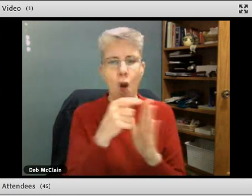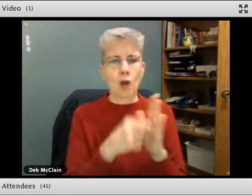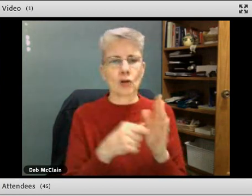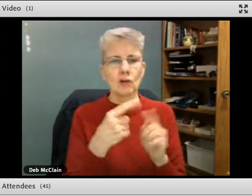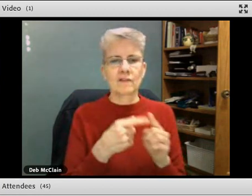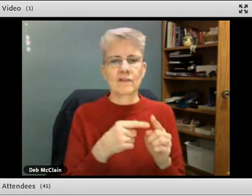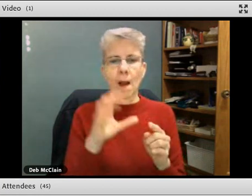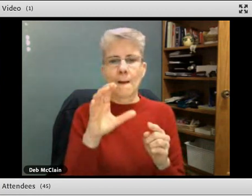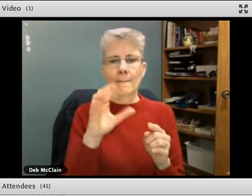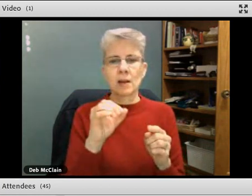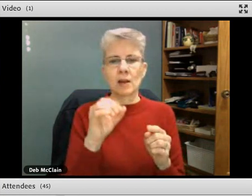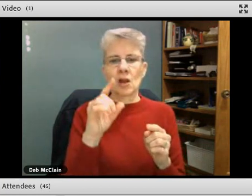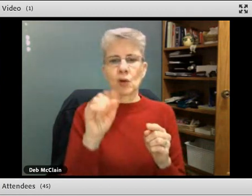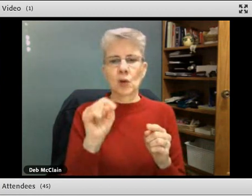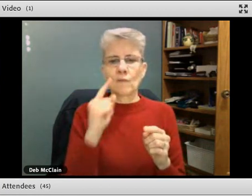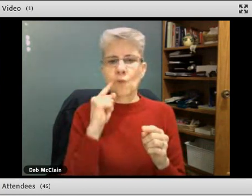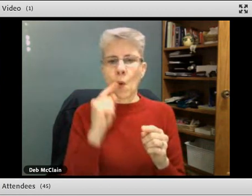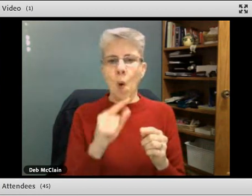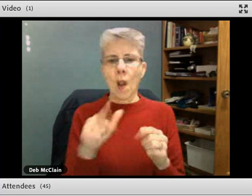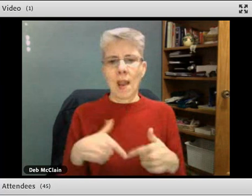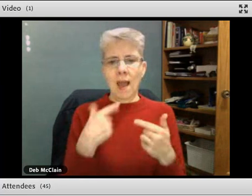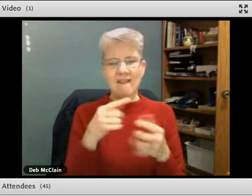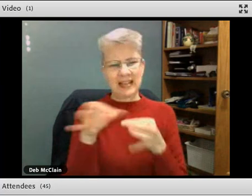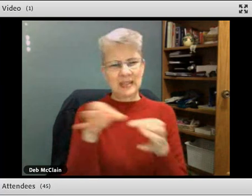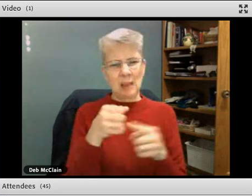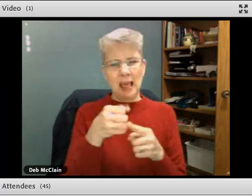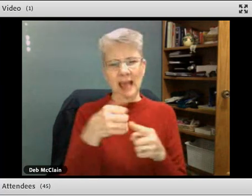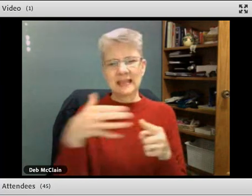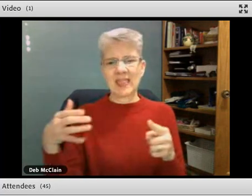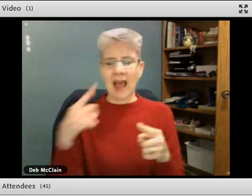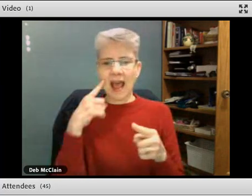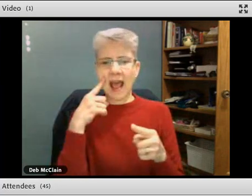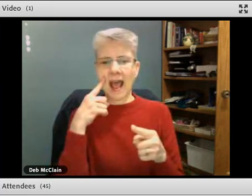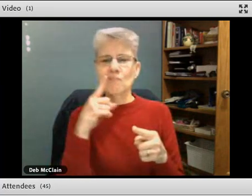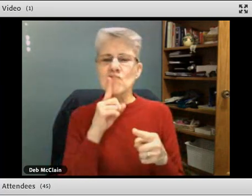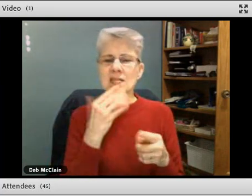that explains that really well, gives a timeline of where MARC fits